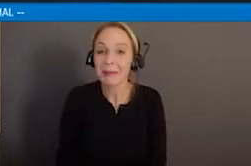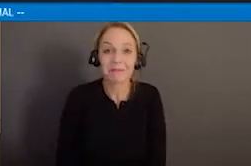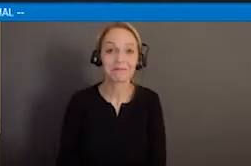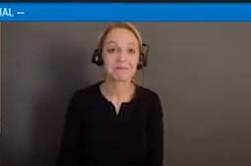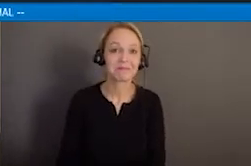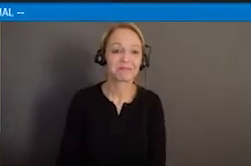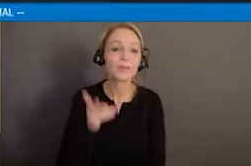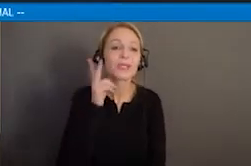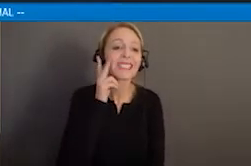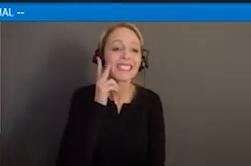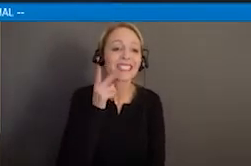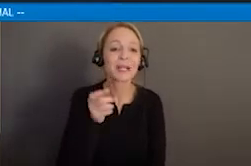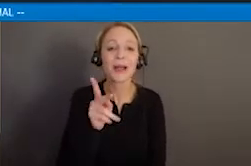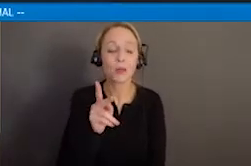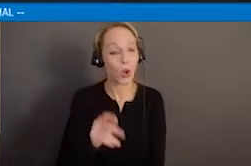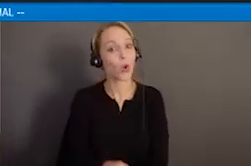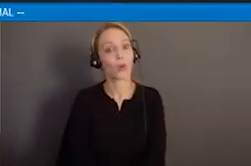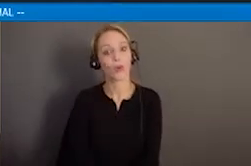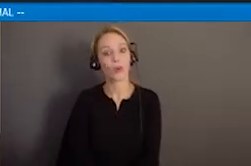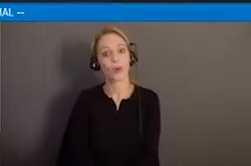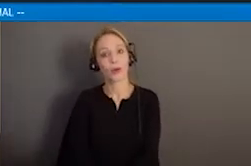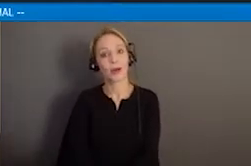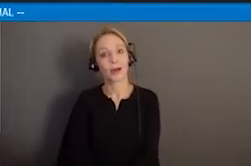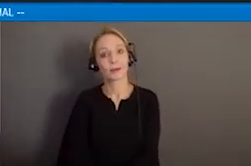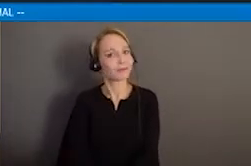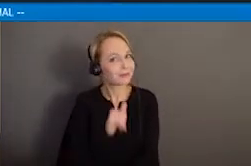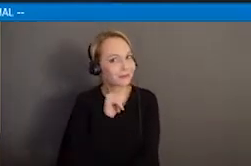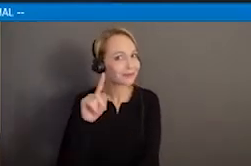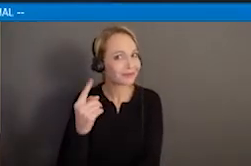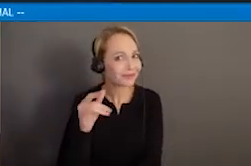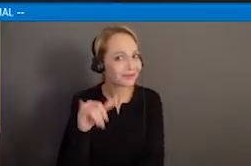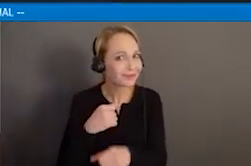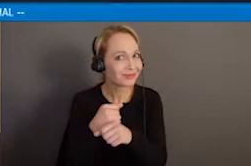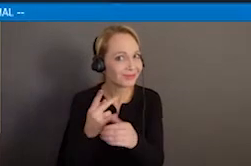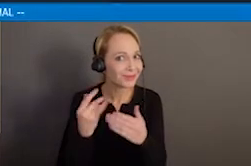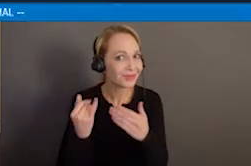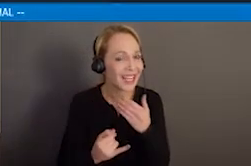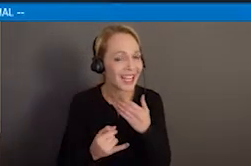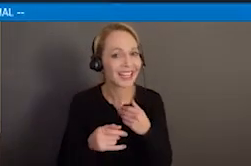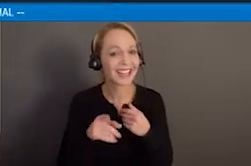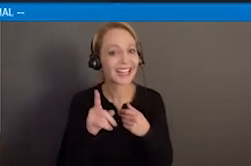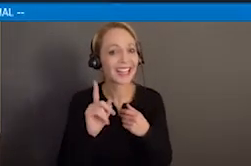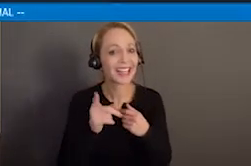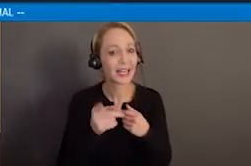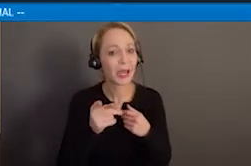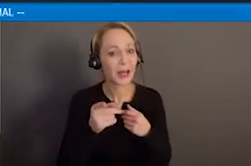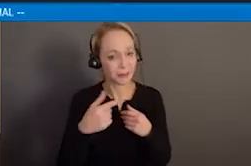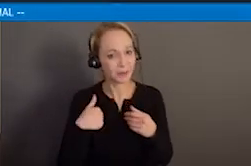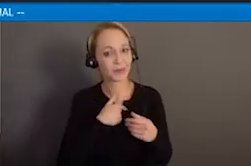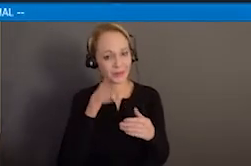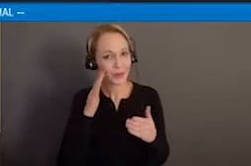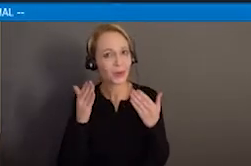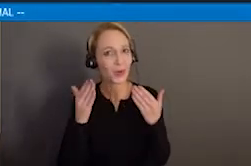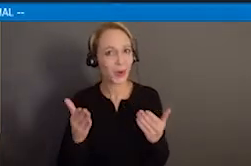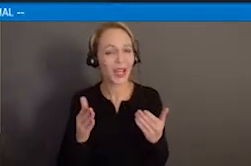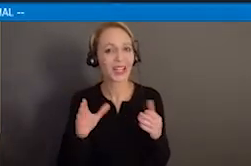NOT ONLY IS THIS CREATING A PROJECT BUT GOING TO GO AHEAD AND DO A BUILD AS WELL.